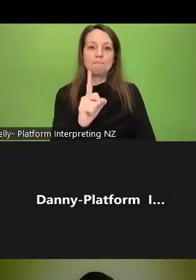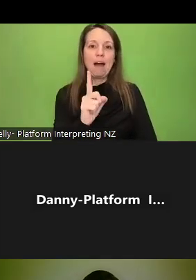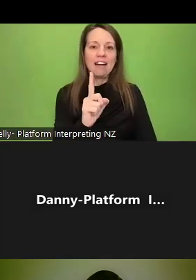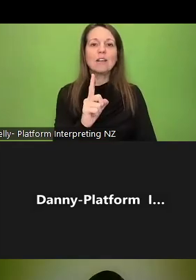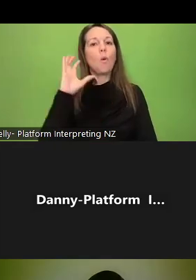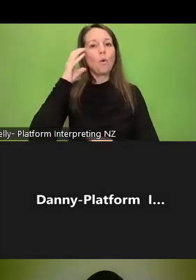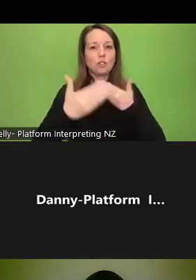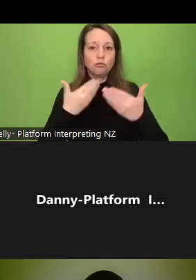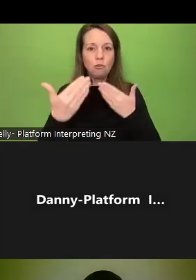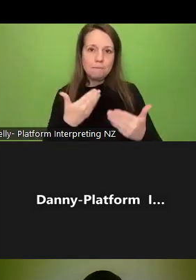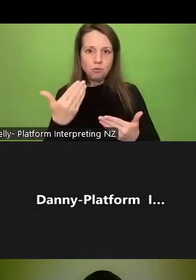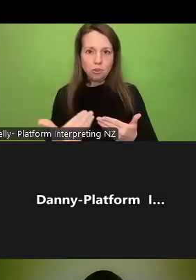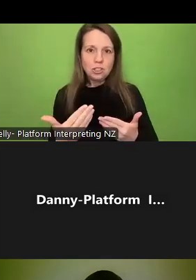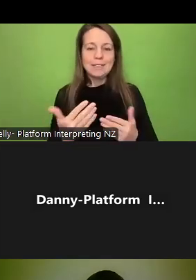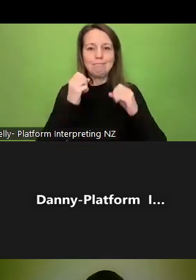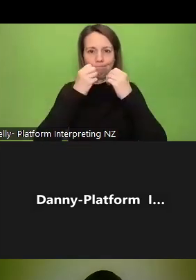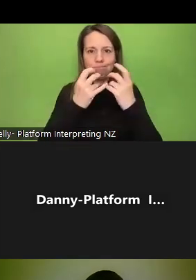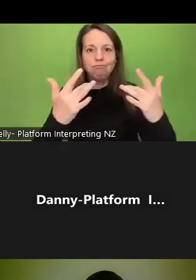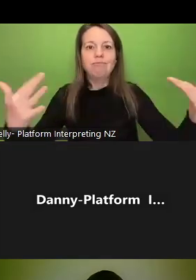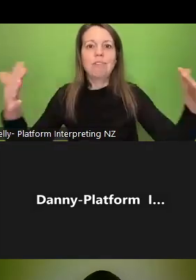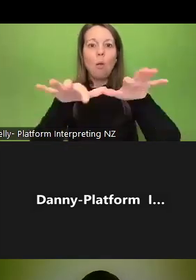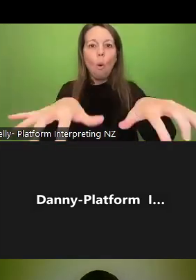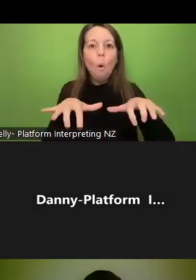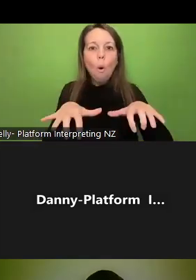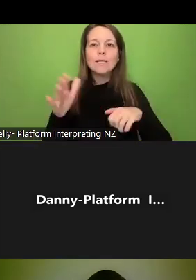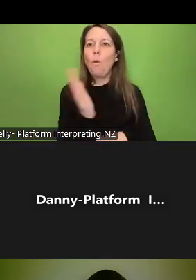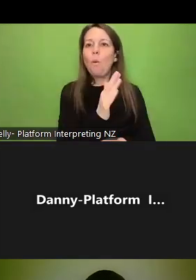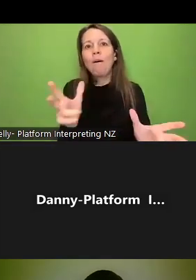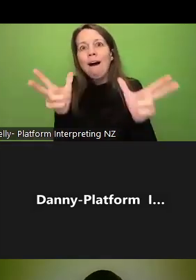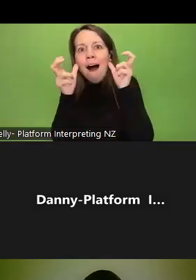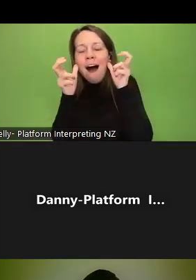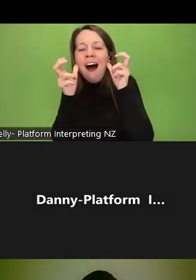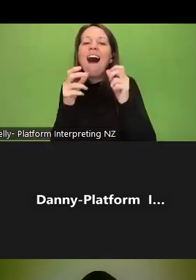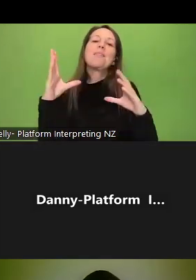so everybody accessed that kind of joke about the puppets through this integrated